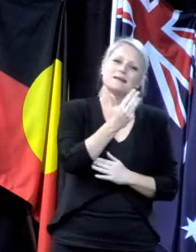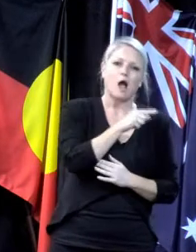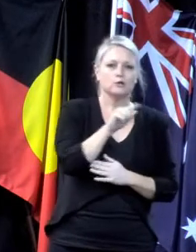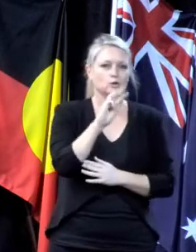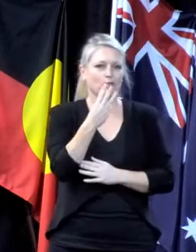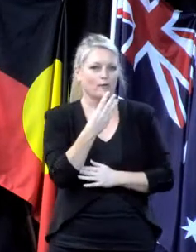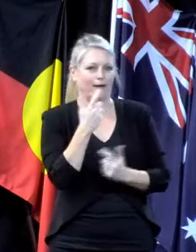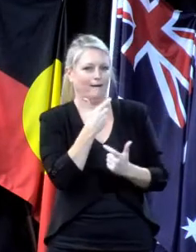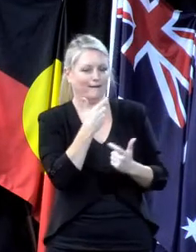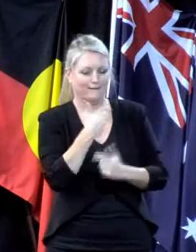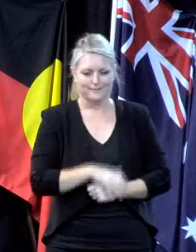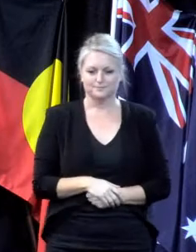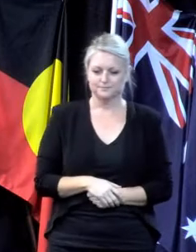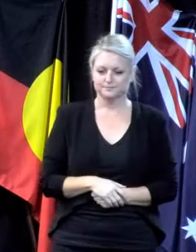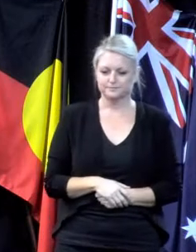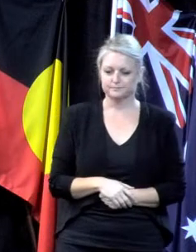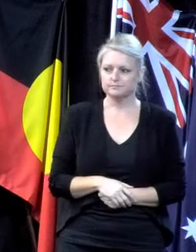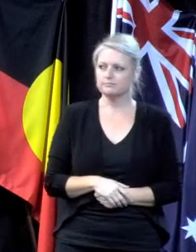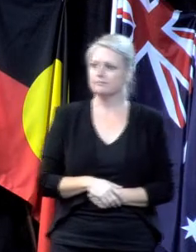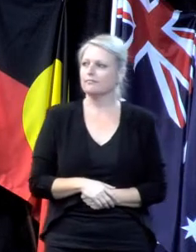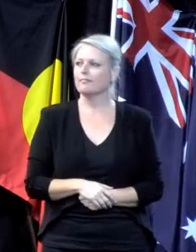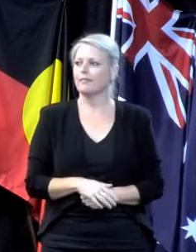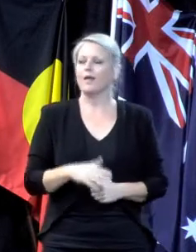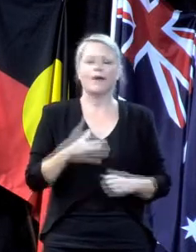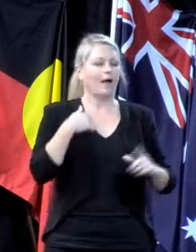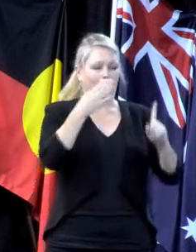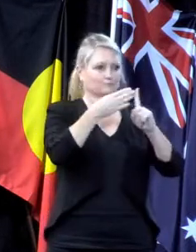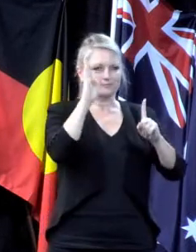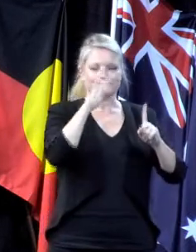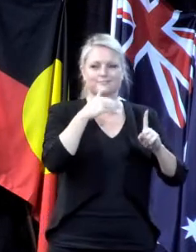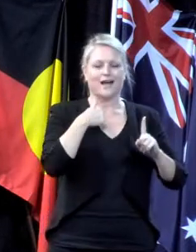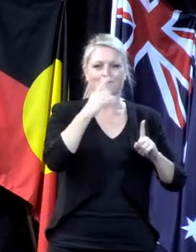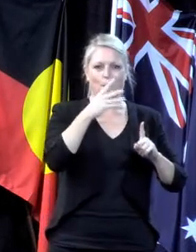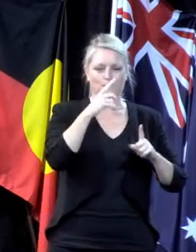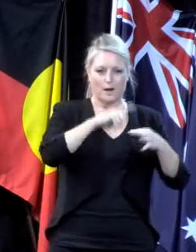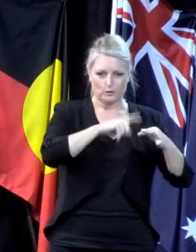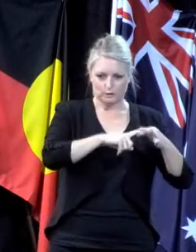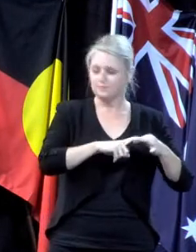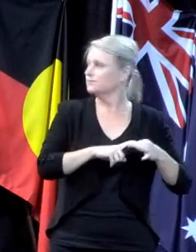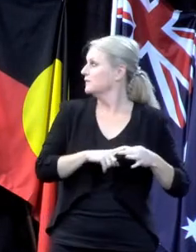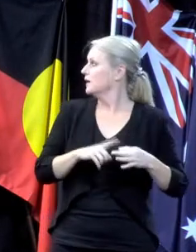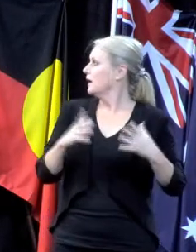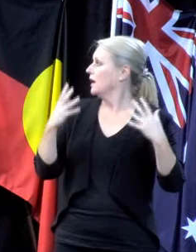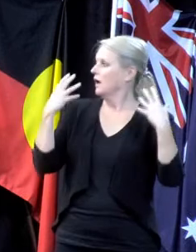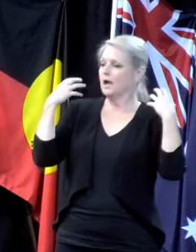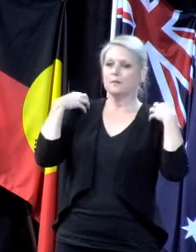I guess the only thing... I would... I was just curious about the comparison